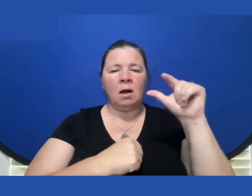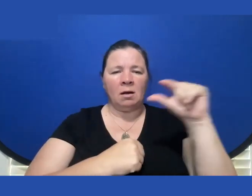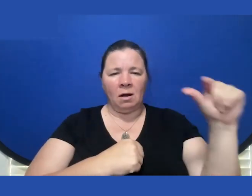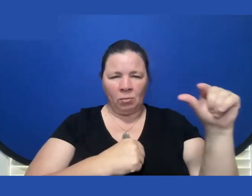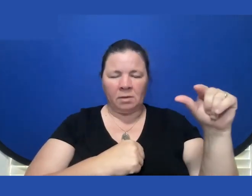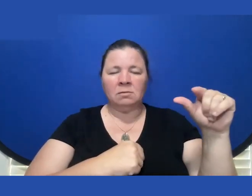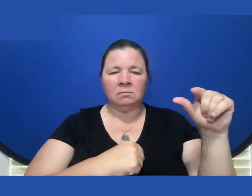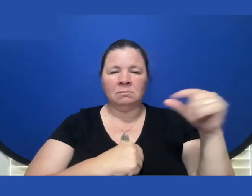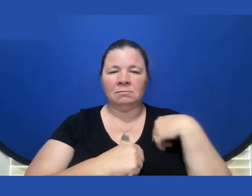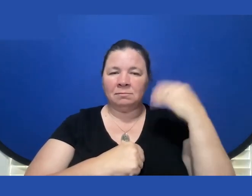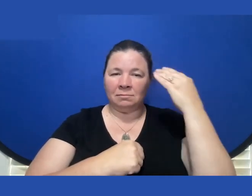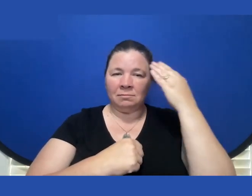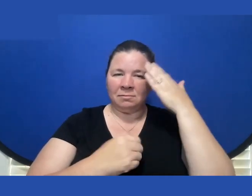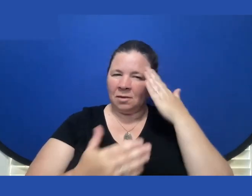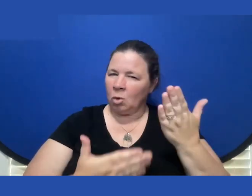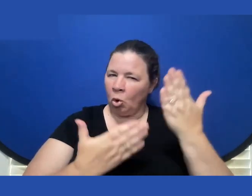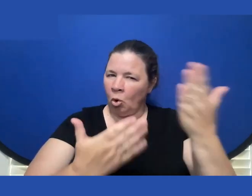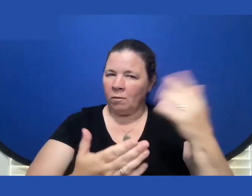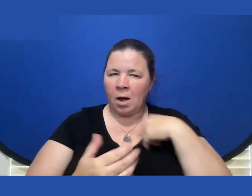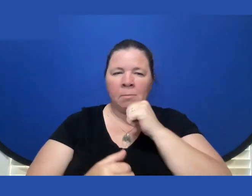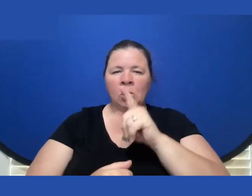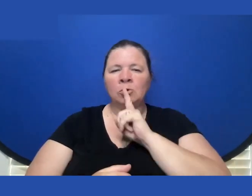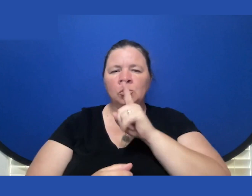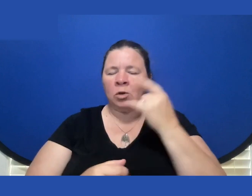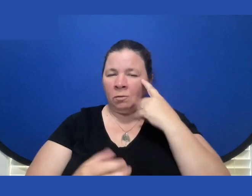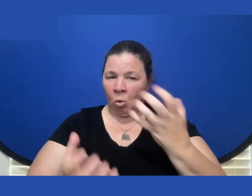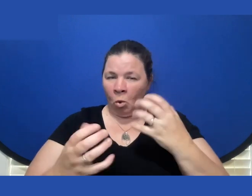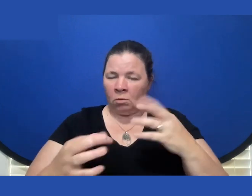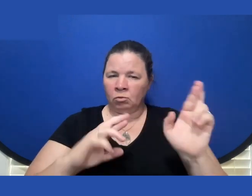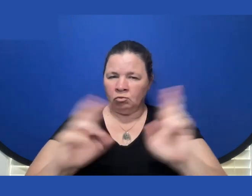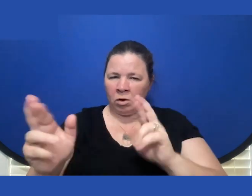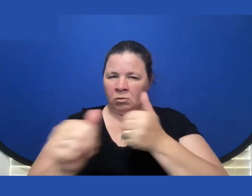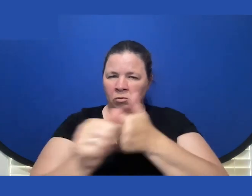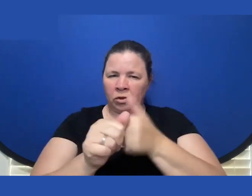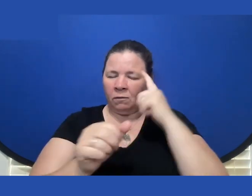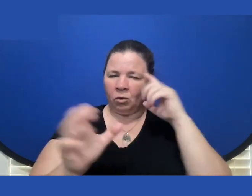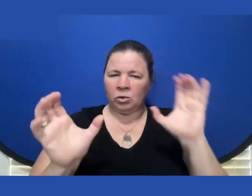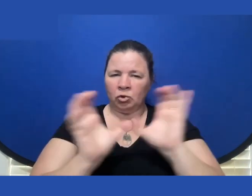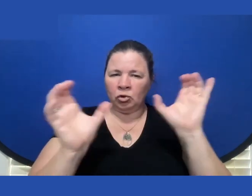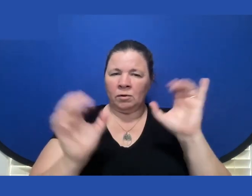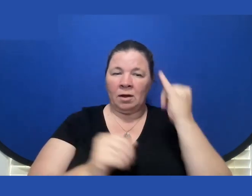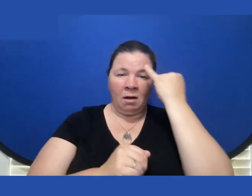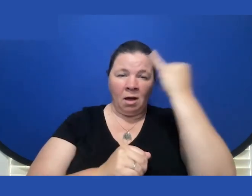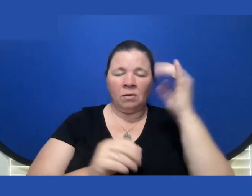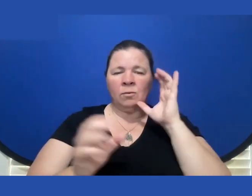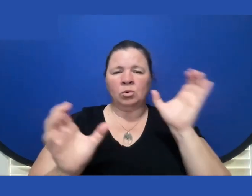I know that it's not quite ready for certification, but the program, the idea's in place and certification is coming.